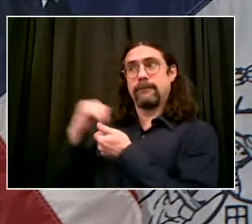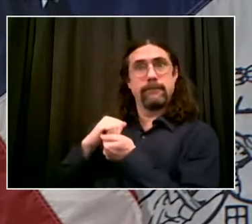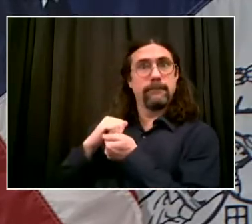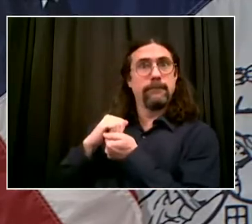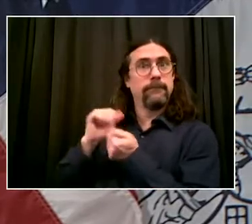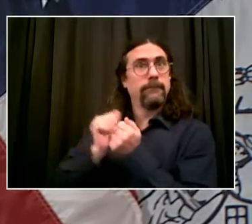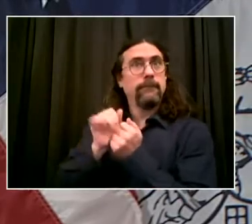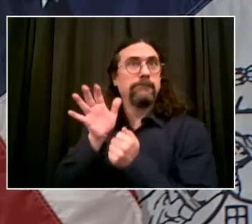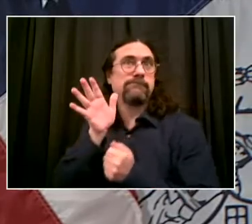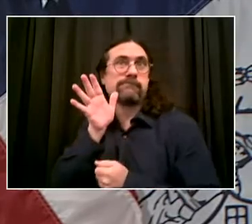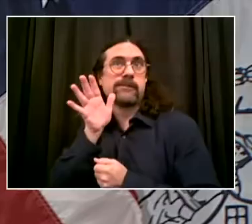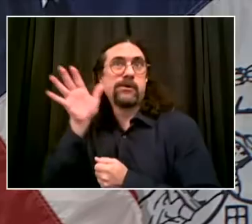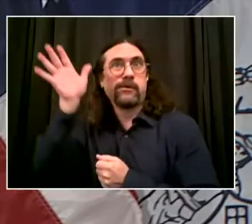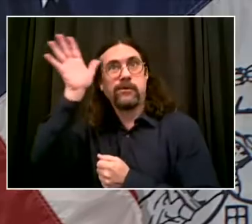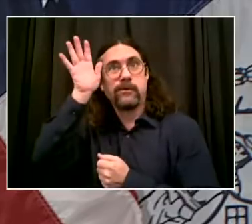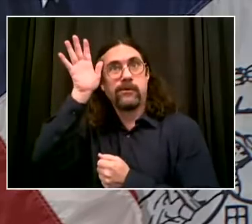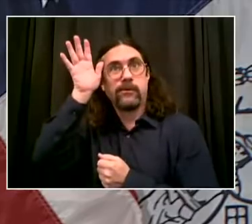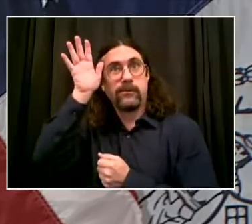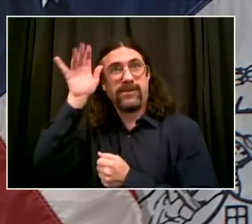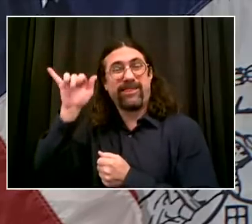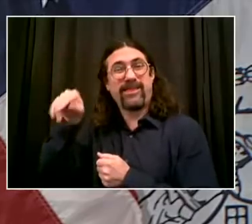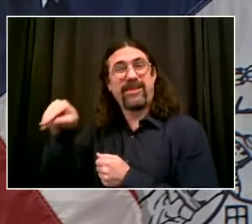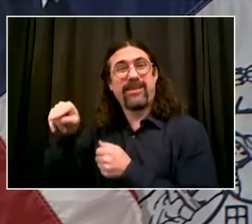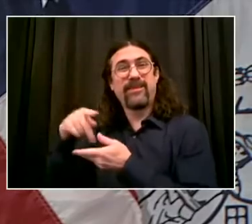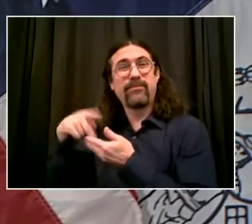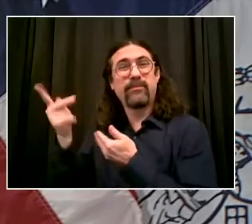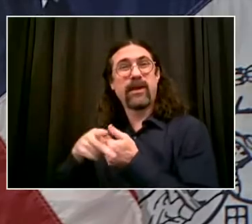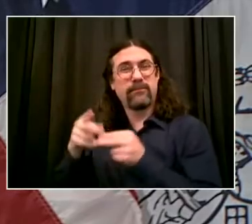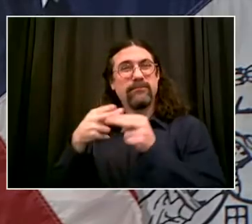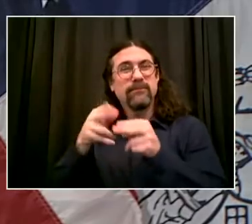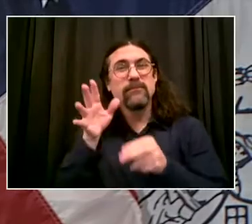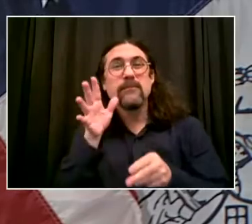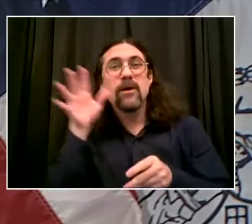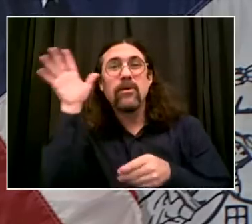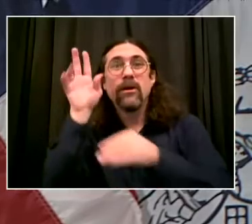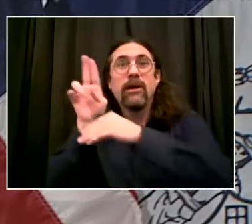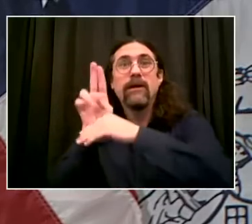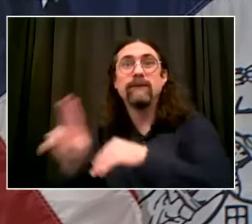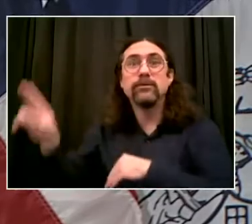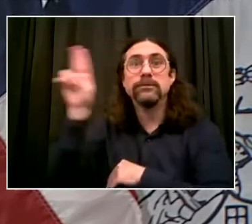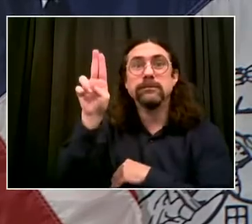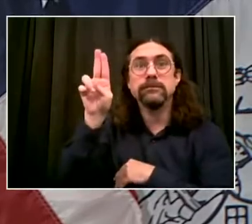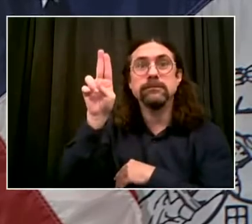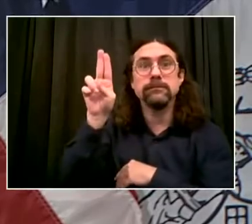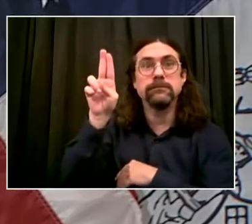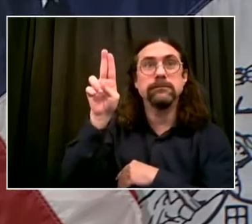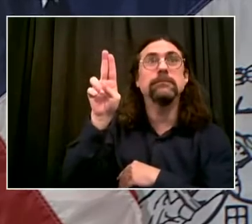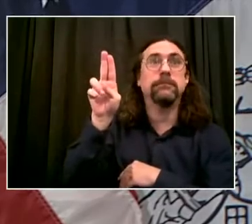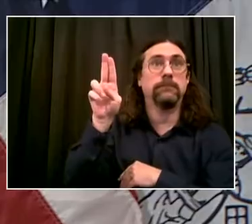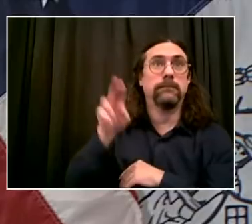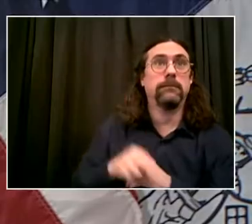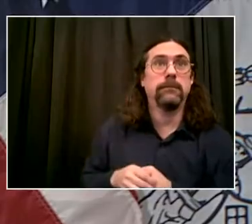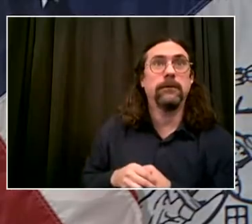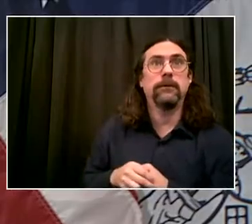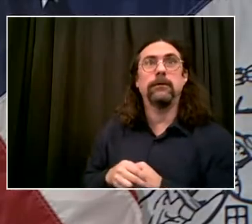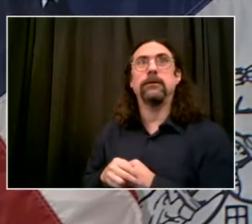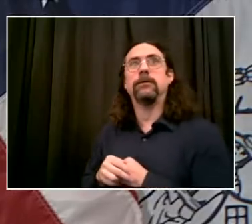DEEPLY IF WE COULD BRING THEIR PARENTS MORE INTO THE PROCESS. I'M SO EXCITED ABOUT THE PARENT UNIVERSITY A WAY TOTOEM PPEOWR APRENTS S TO B BE EDUCATIONAL